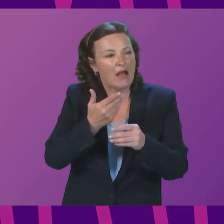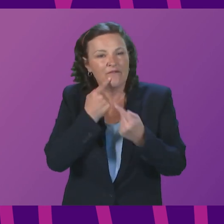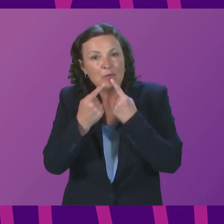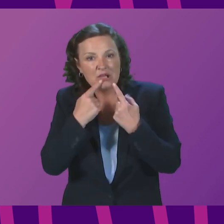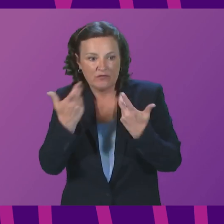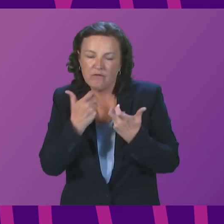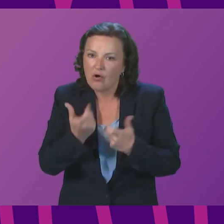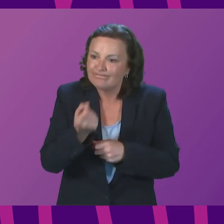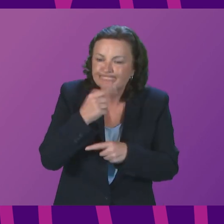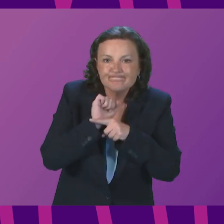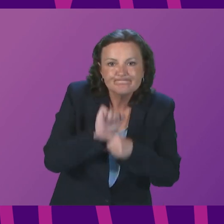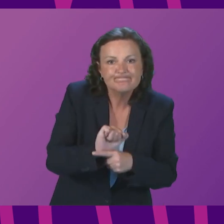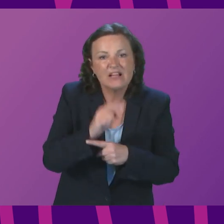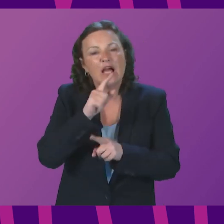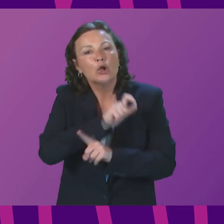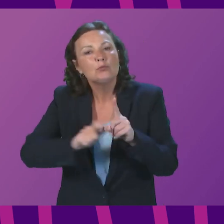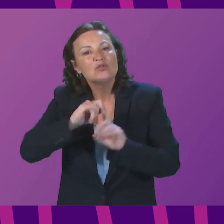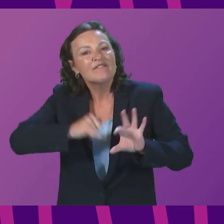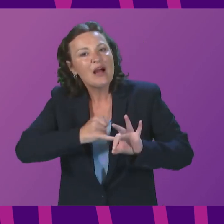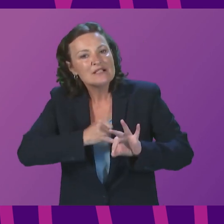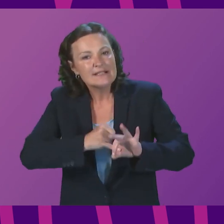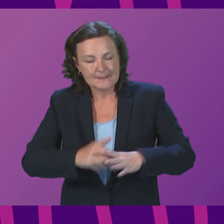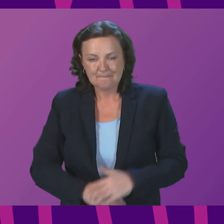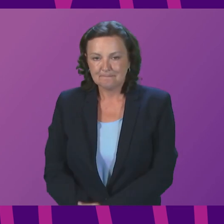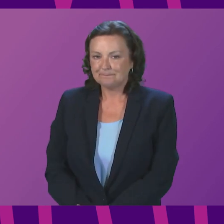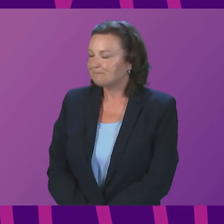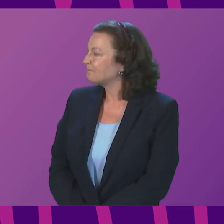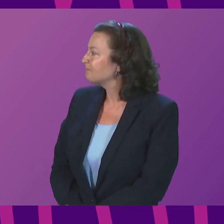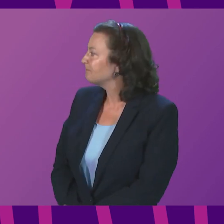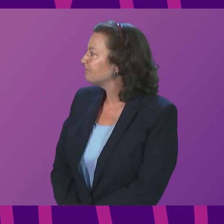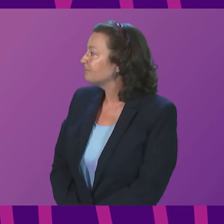pharmacies.